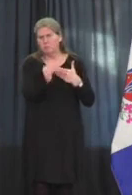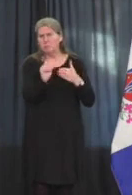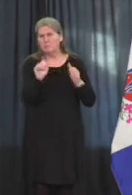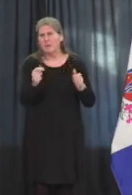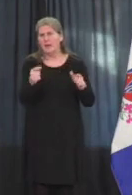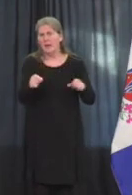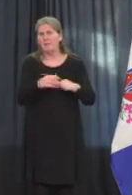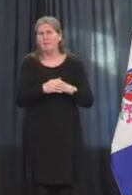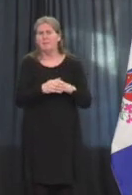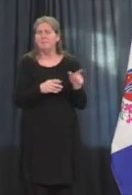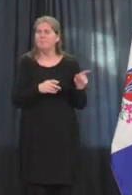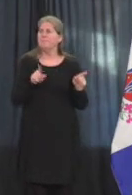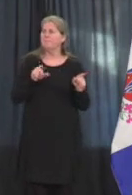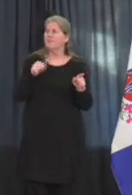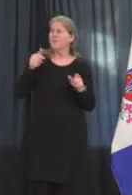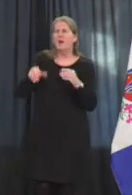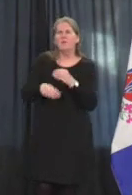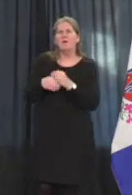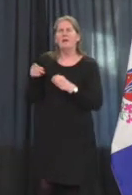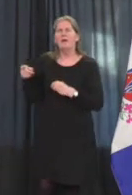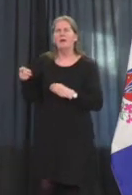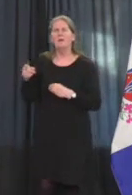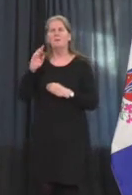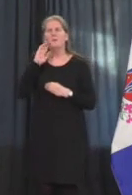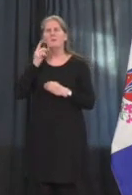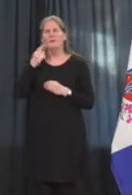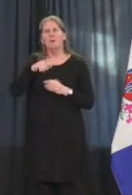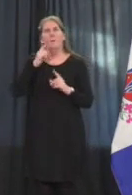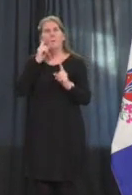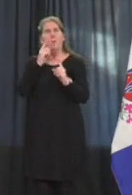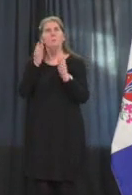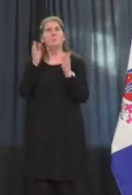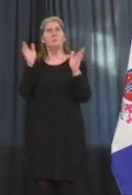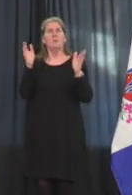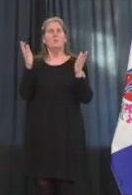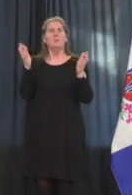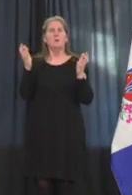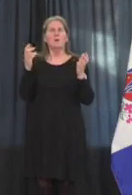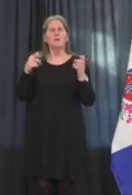CAN I JUST ADD, I THINK OVERALL WHAT WE'RE TRYING TO DO